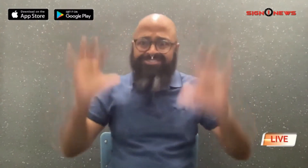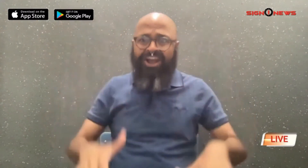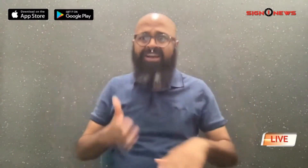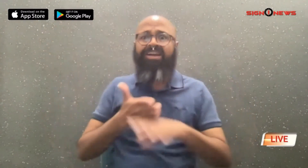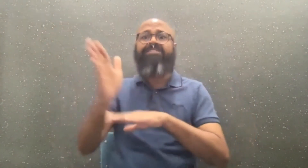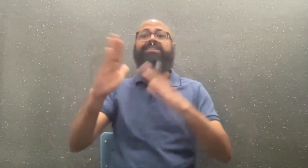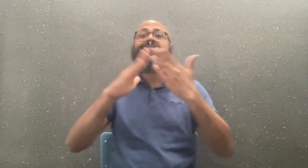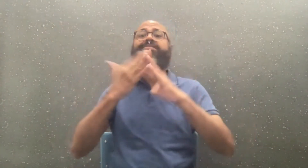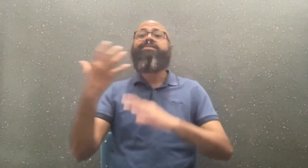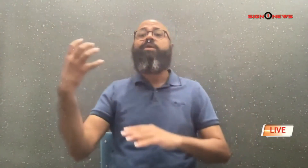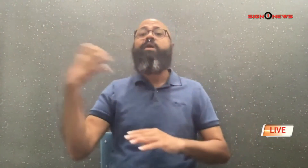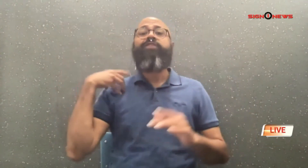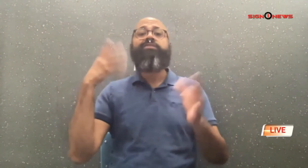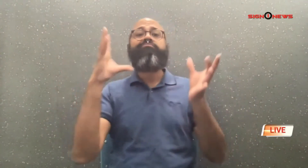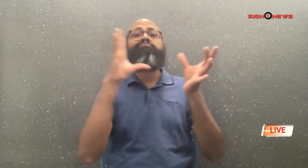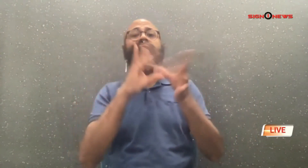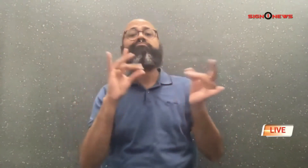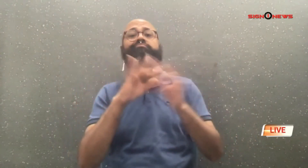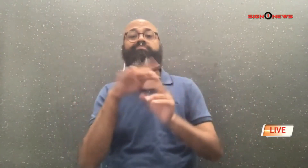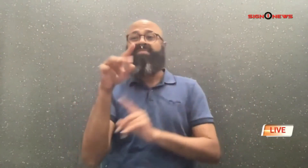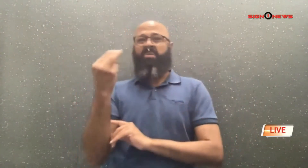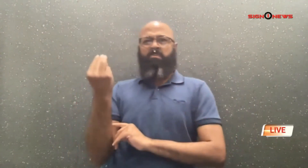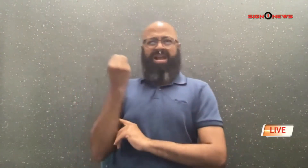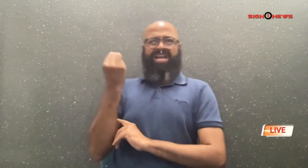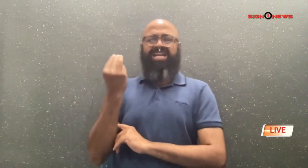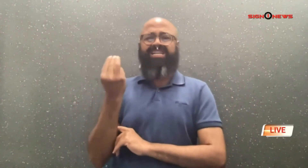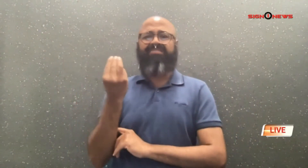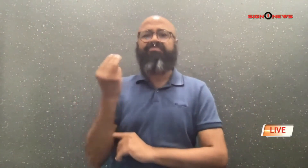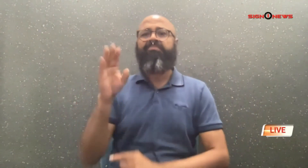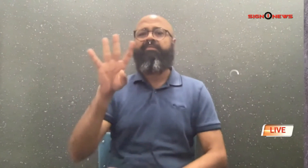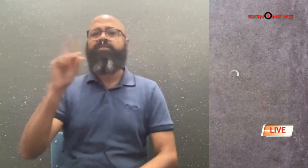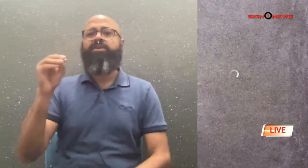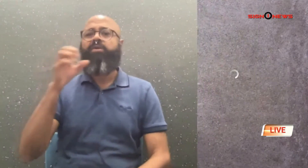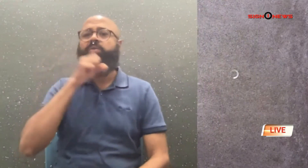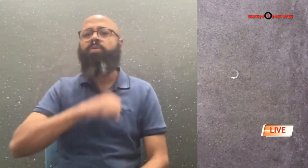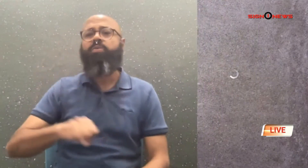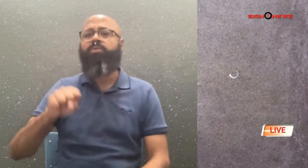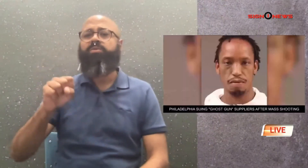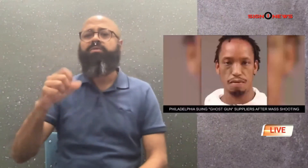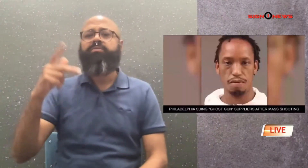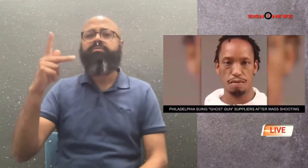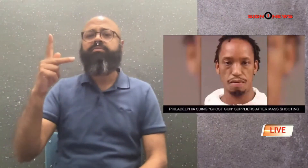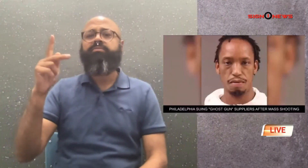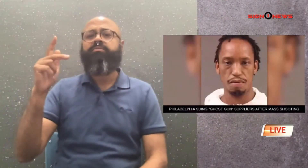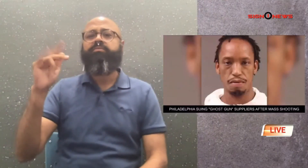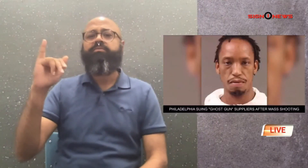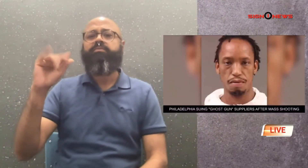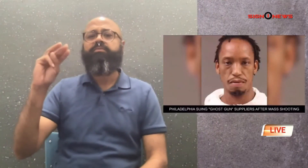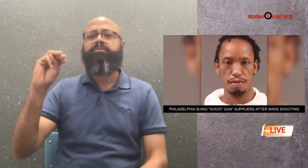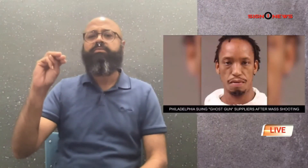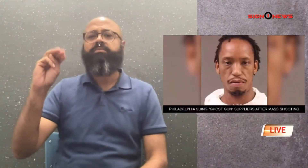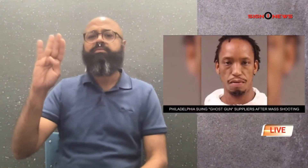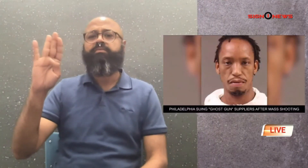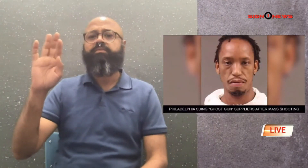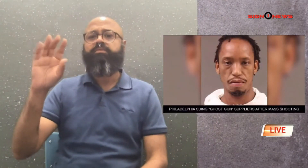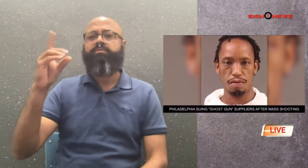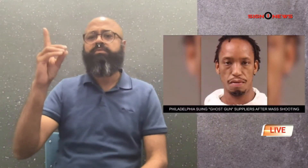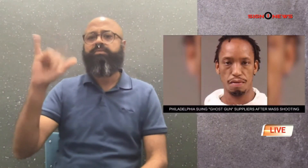Philadelphia Residents are still in shock. After city officials say 40 year old Kim Brady carer